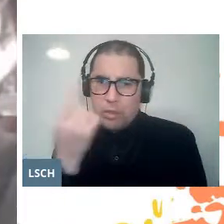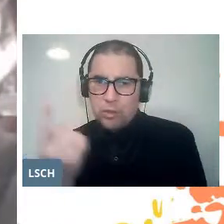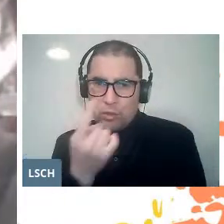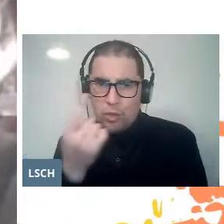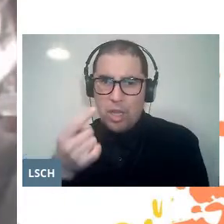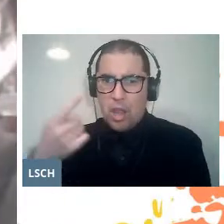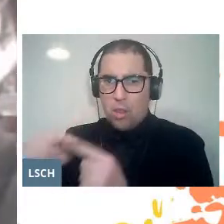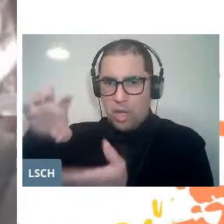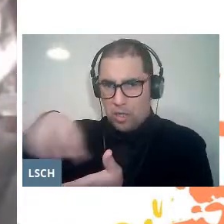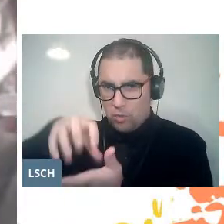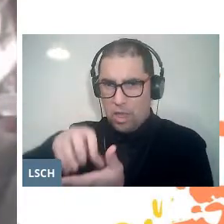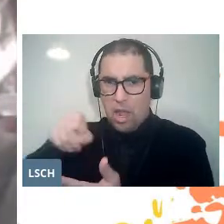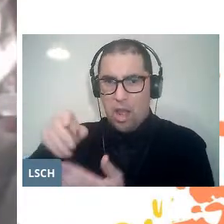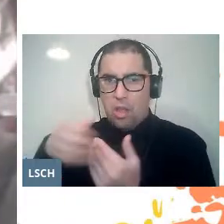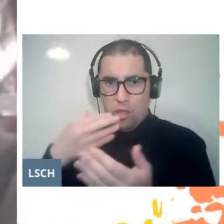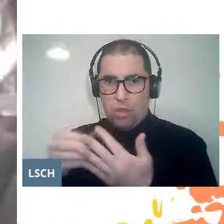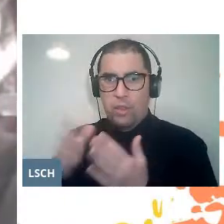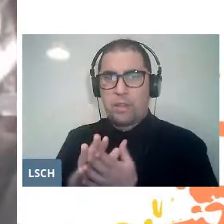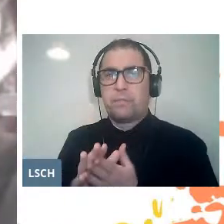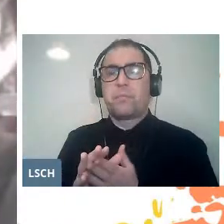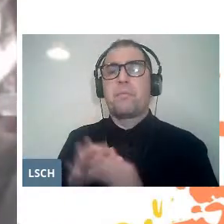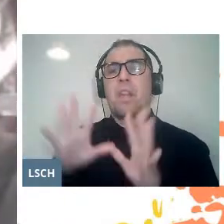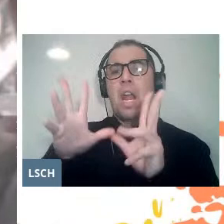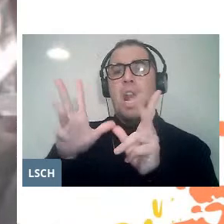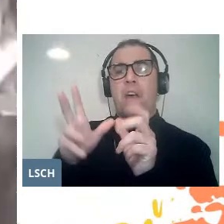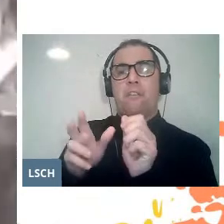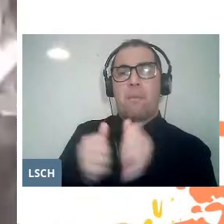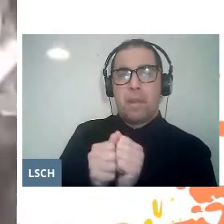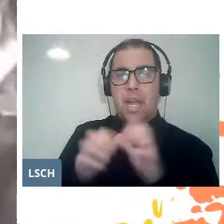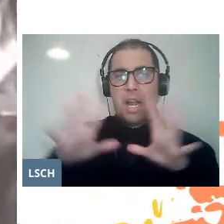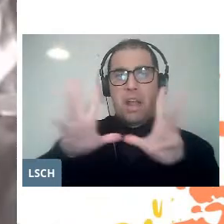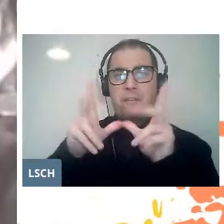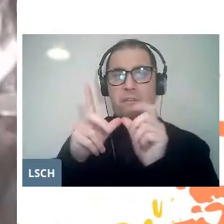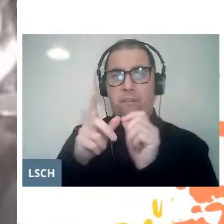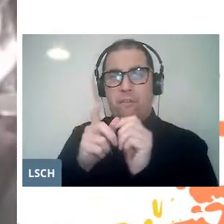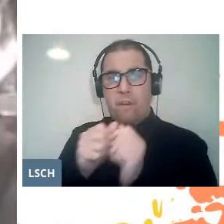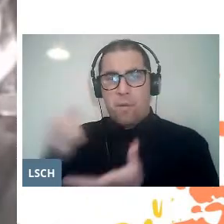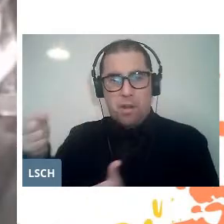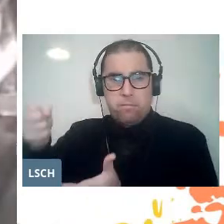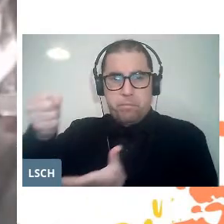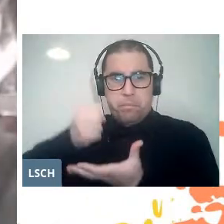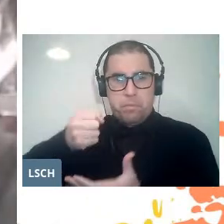where he was at the service of the family, a large wealthy family, the Eszterháza,